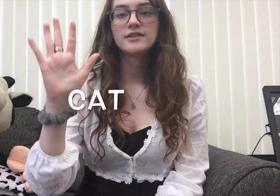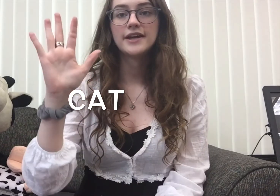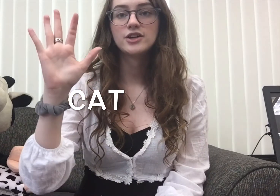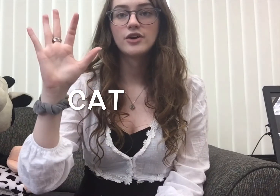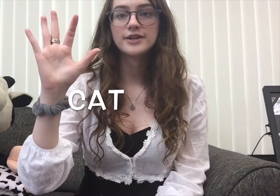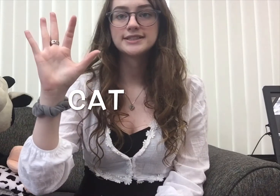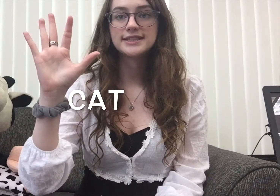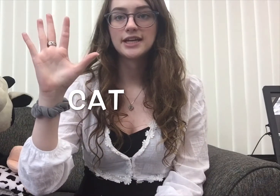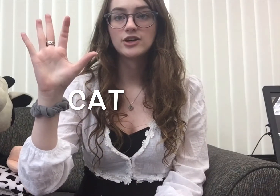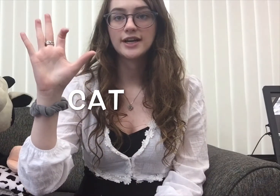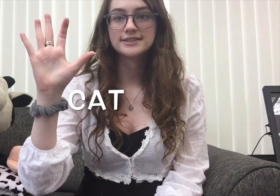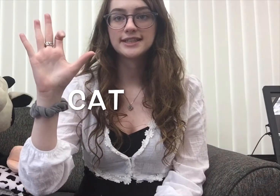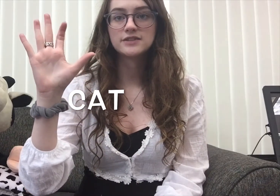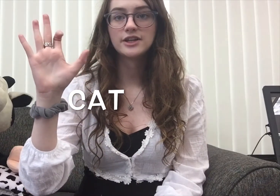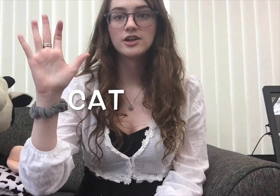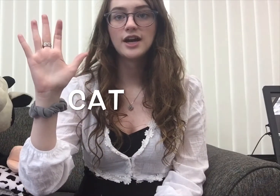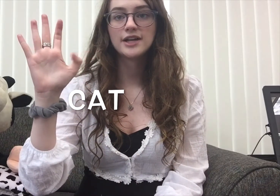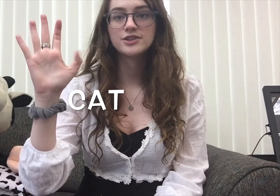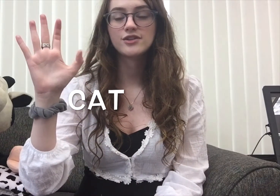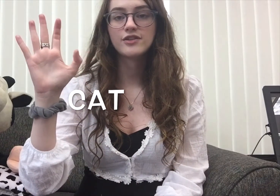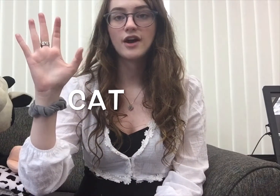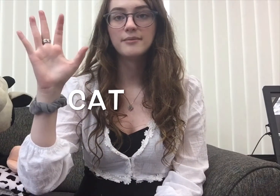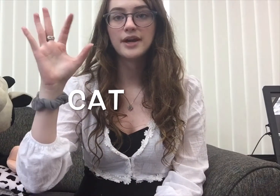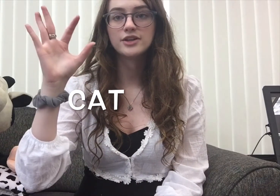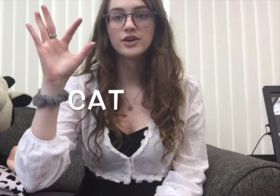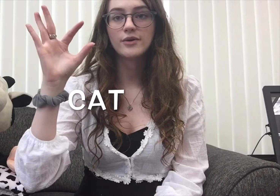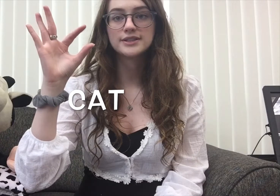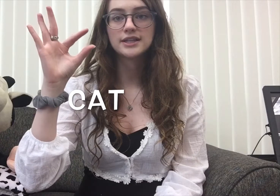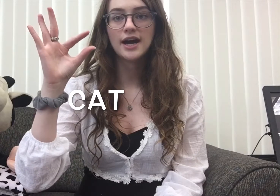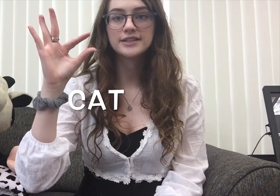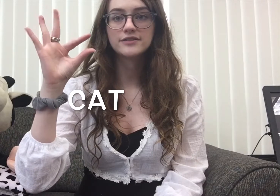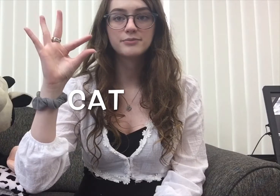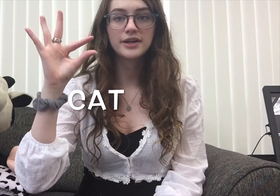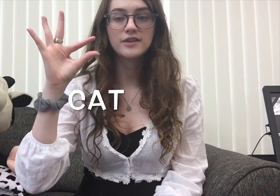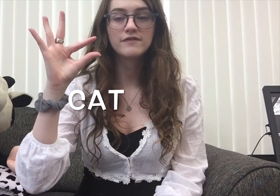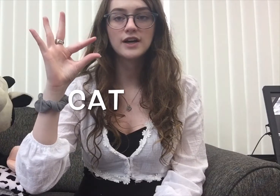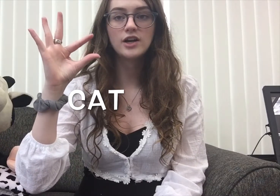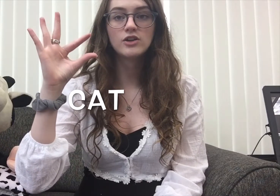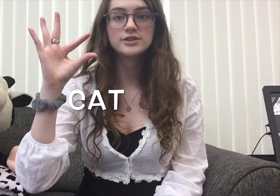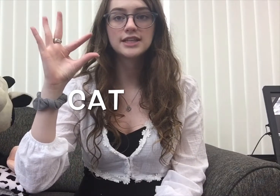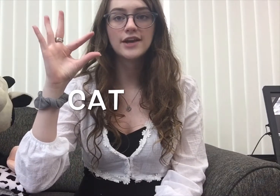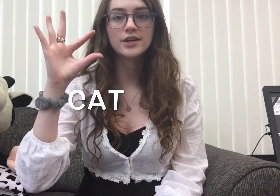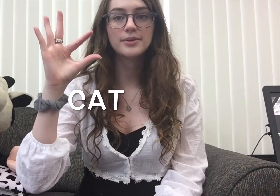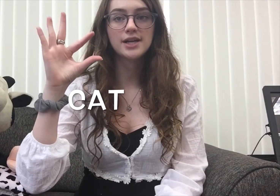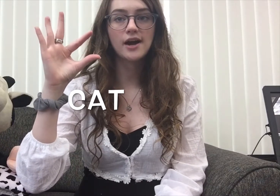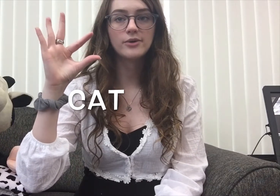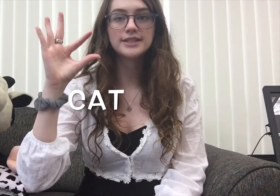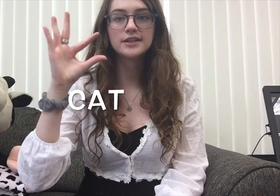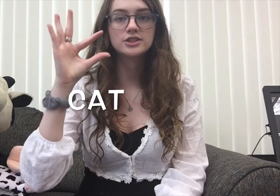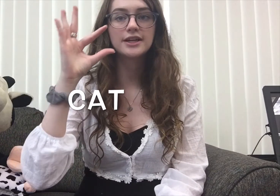Then you're going to take your index finger and your thumb and you're going to kind of bring them very close together but not quite touching